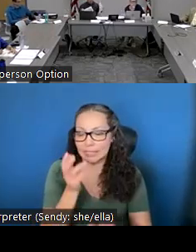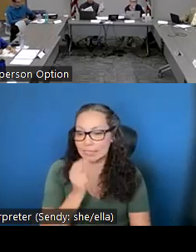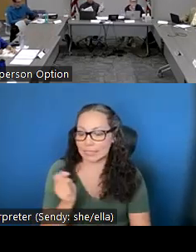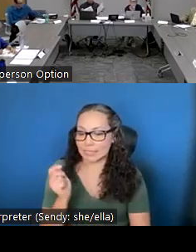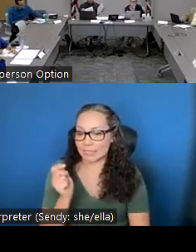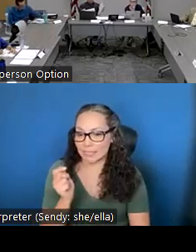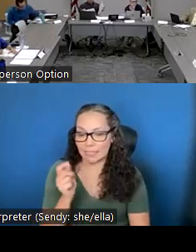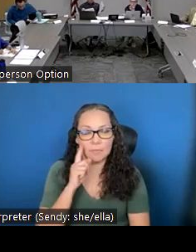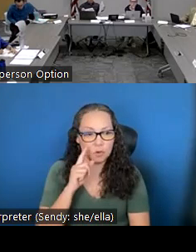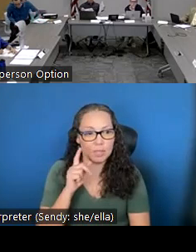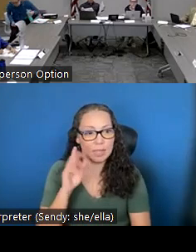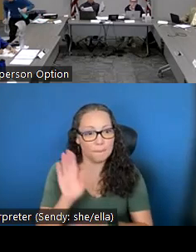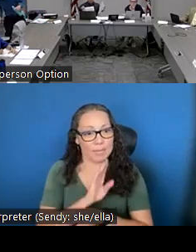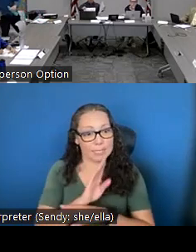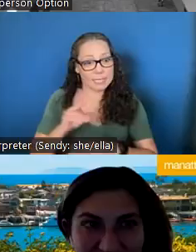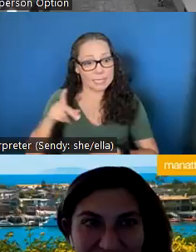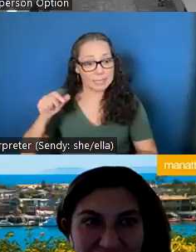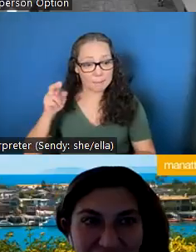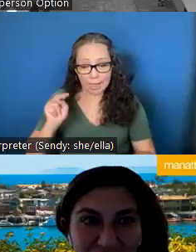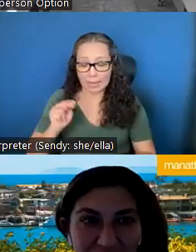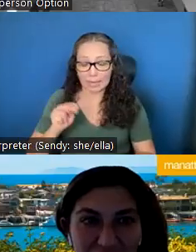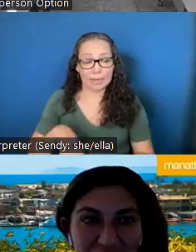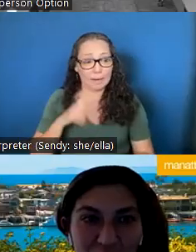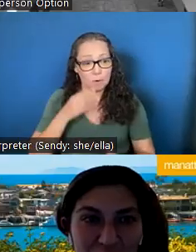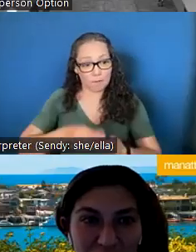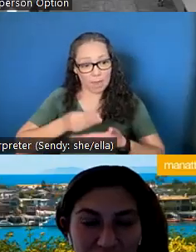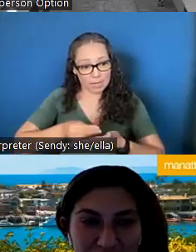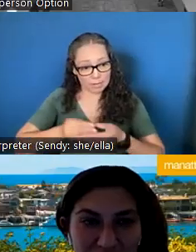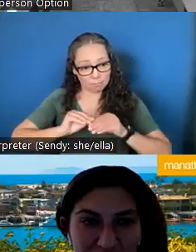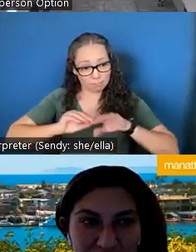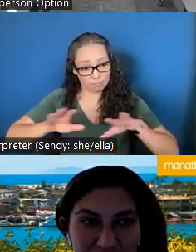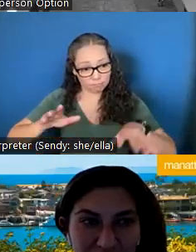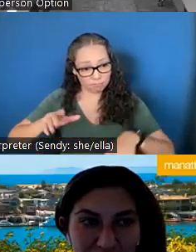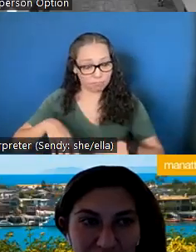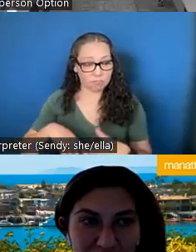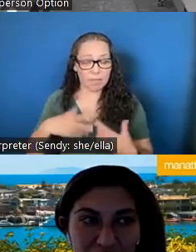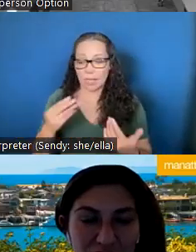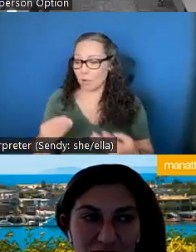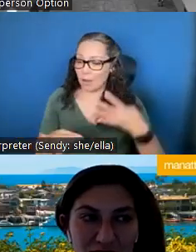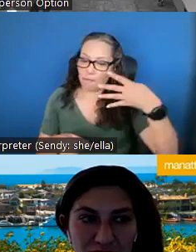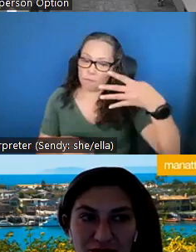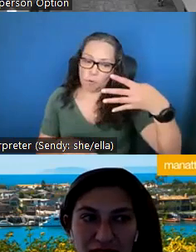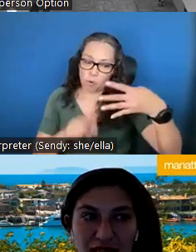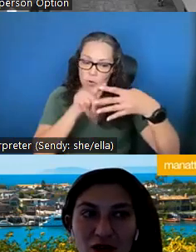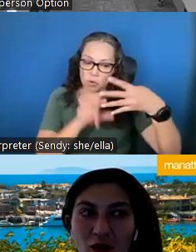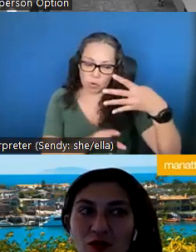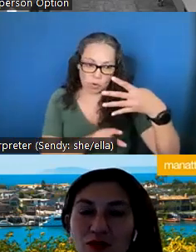business plan um in terms of funding we have four recommendations um under the funding goal